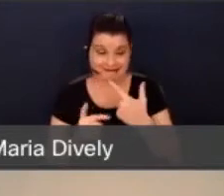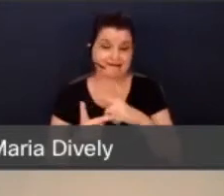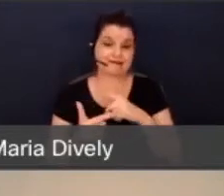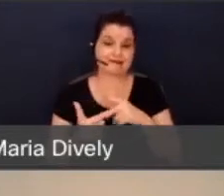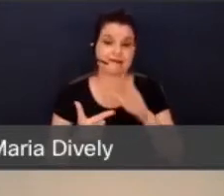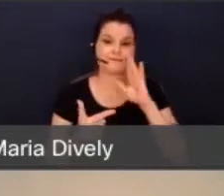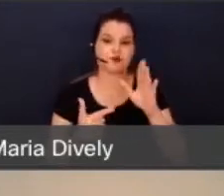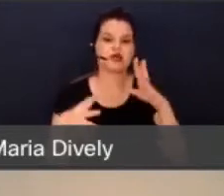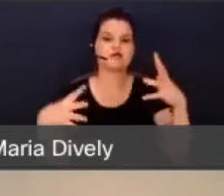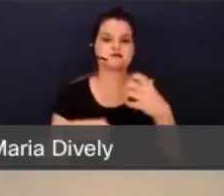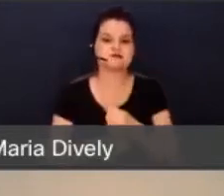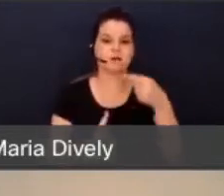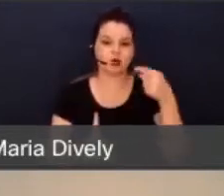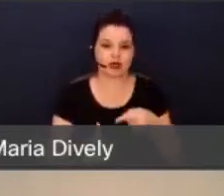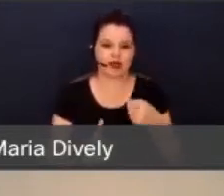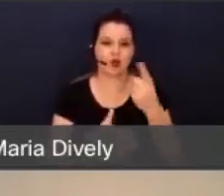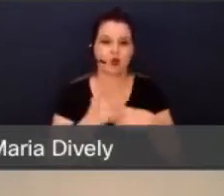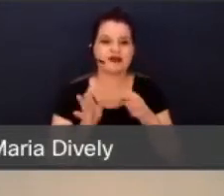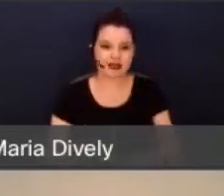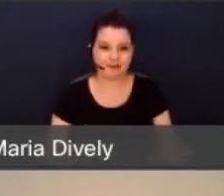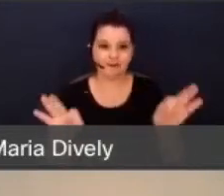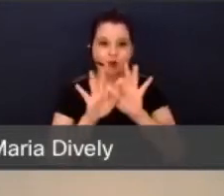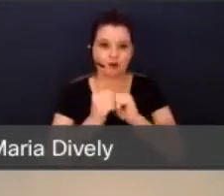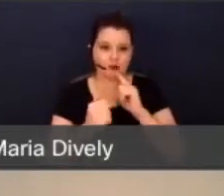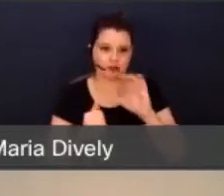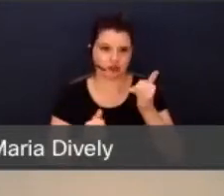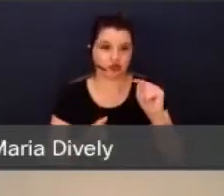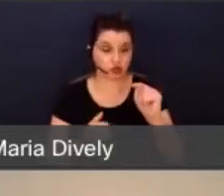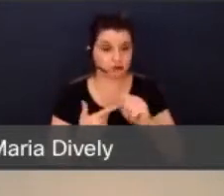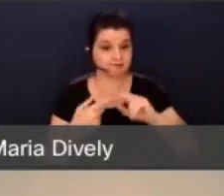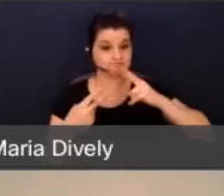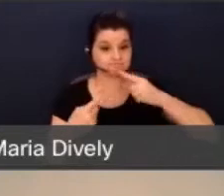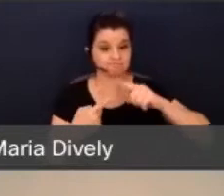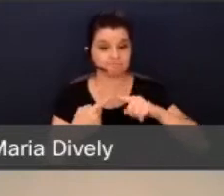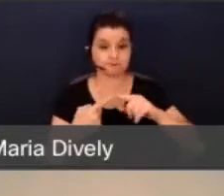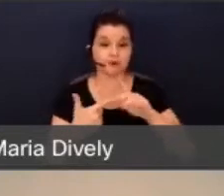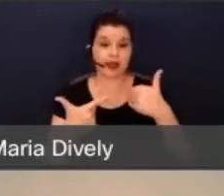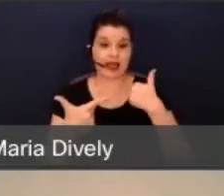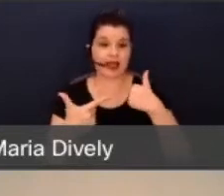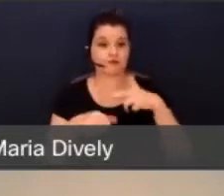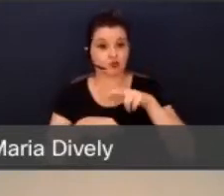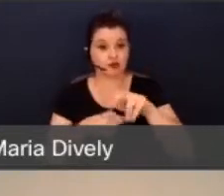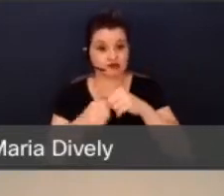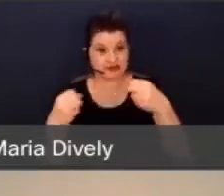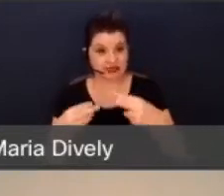put a summary of what's important about that chart. The second one is to have a reference slide or